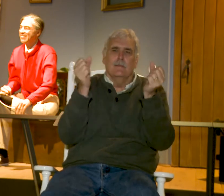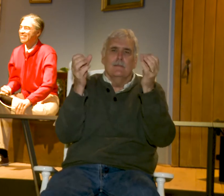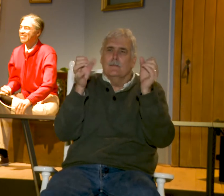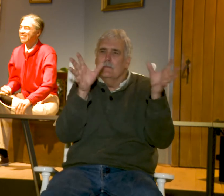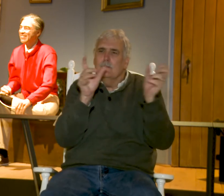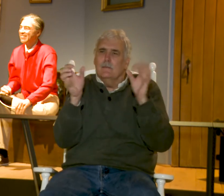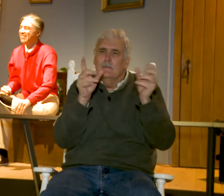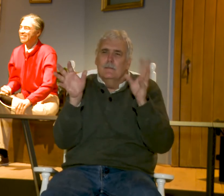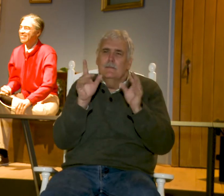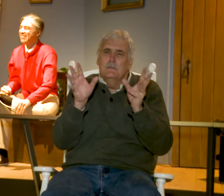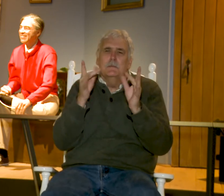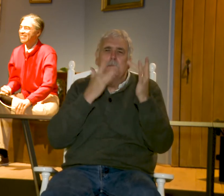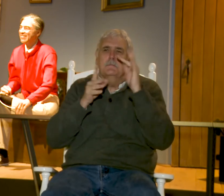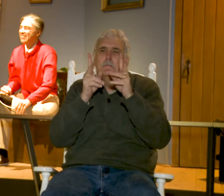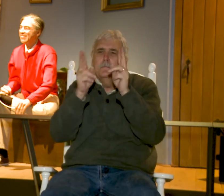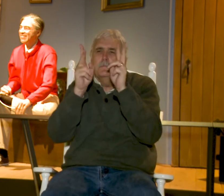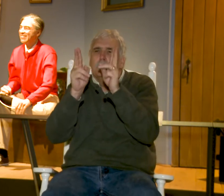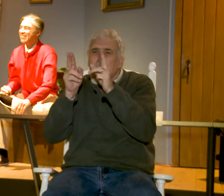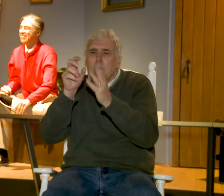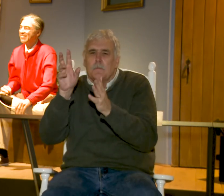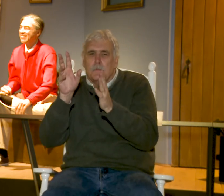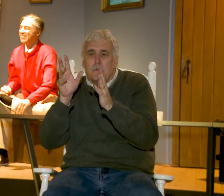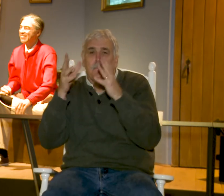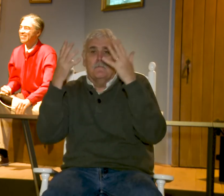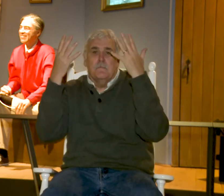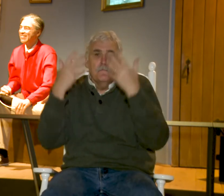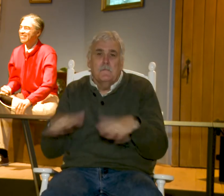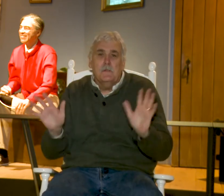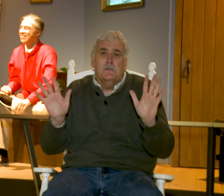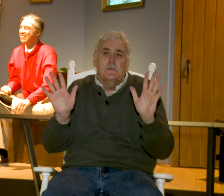while the actors copied me. Then I made final cuts.